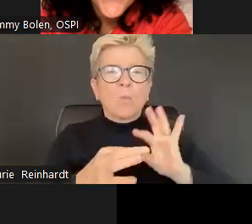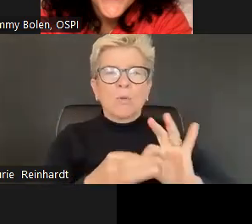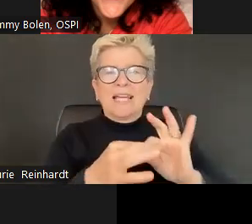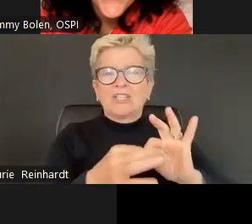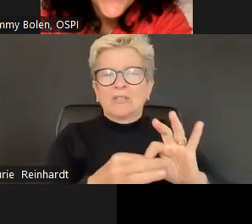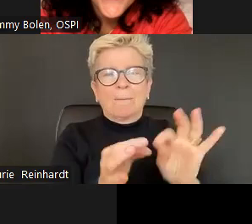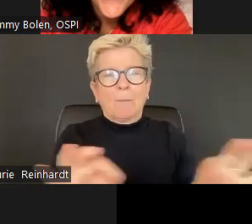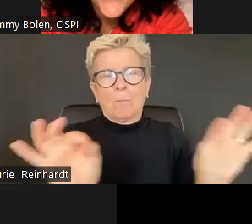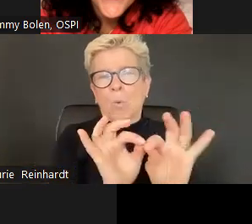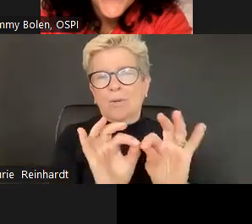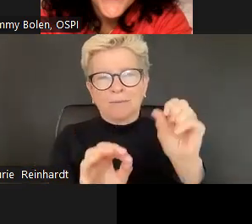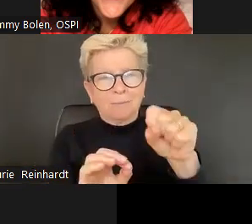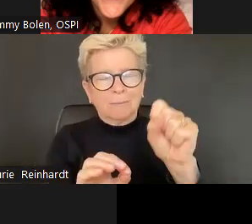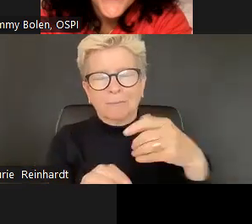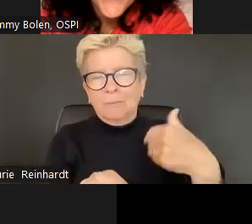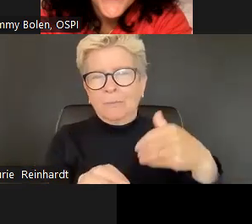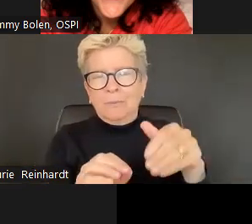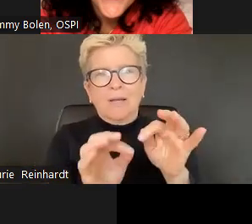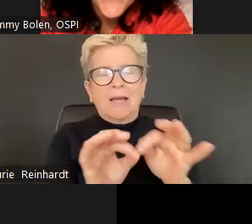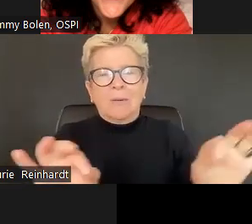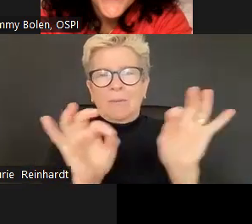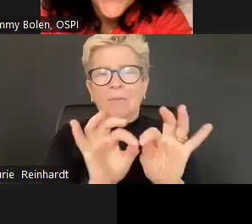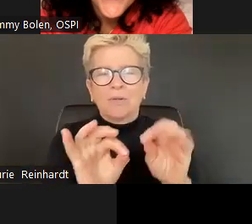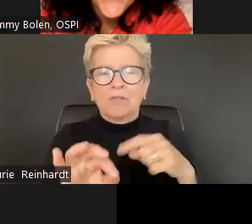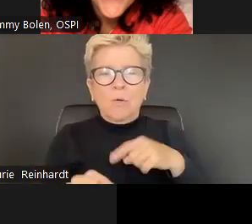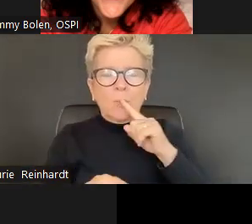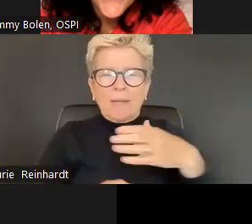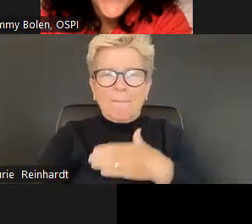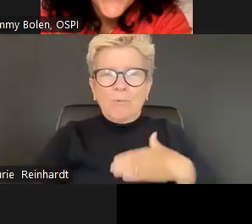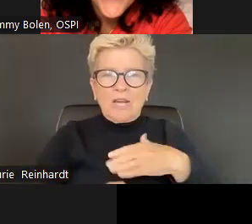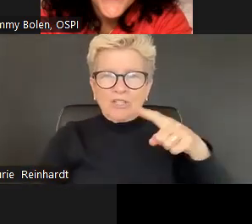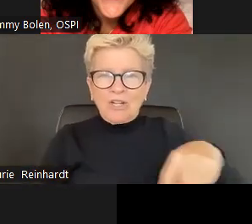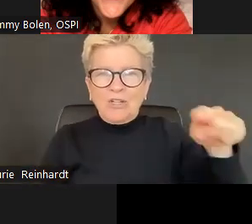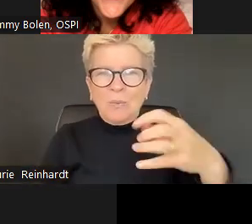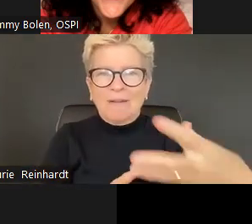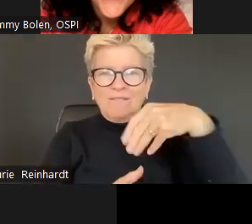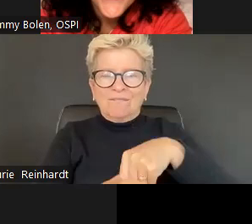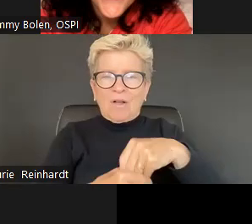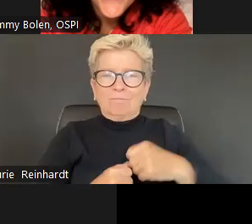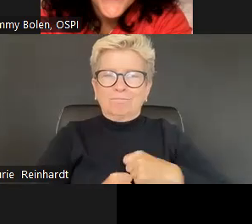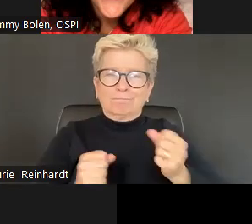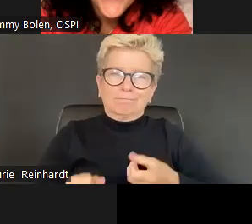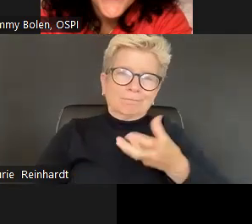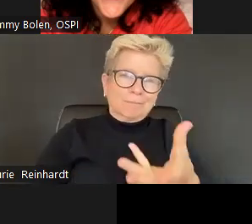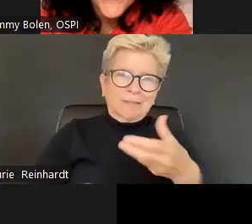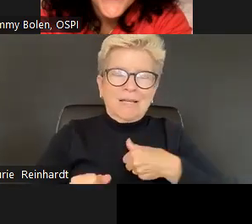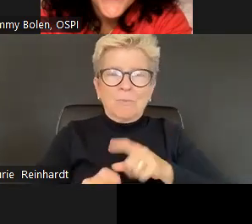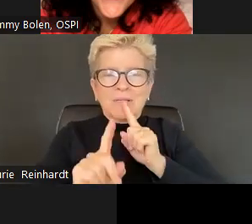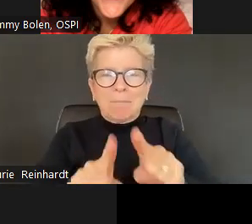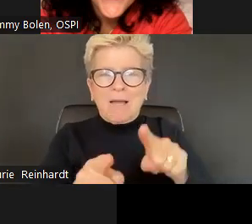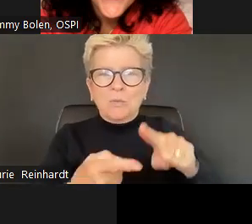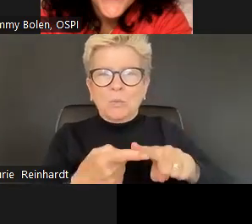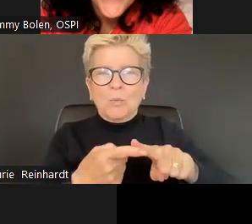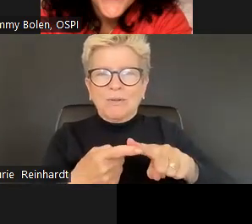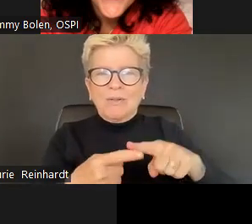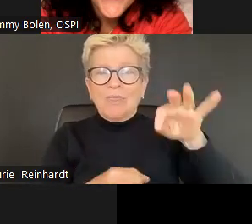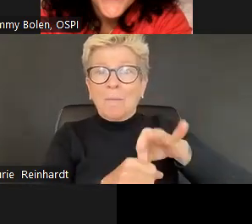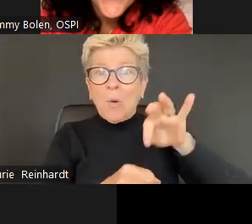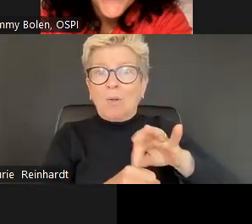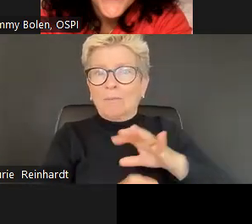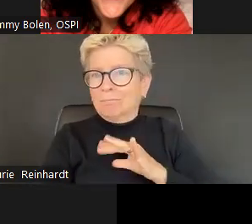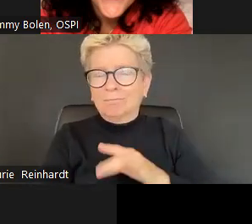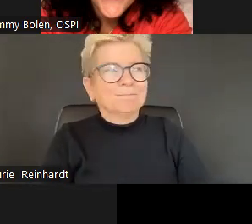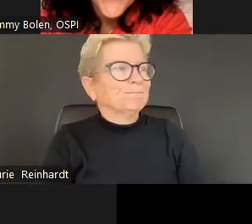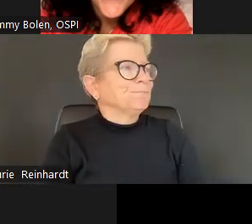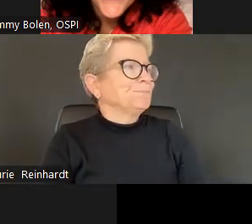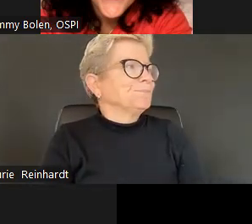And influences your work with your students the most. So, I'm not surprised.